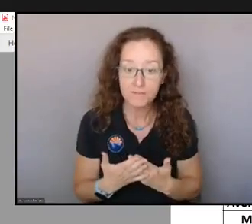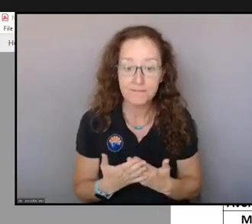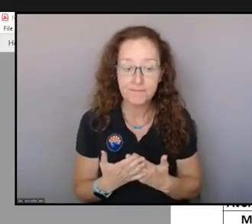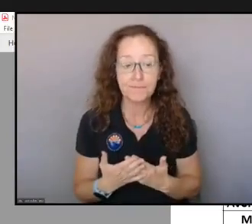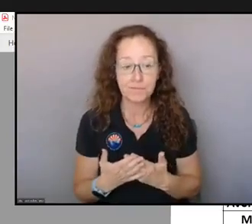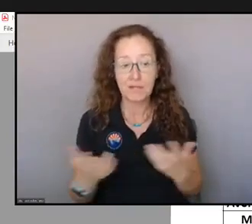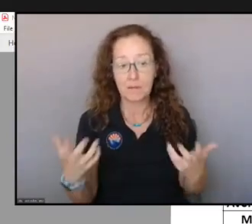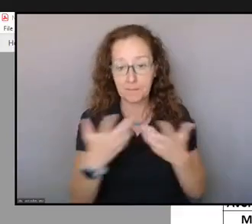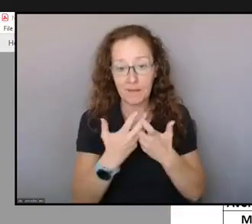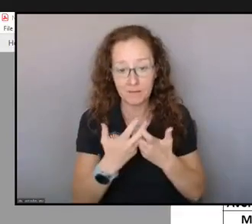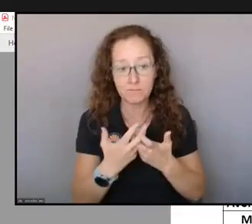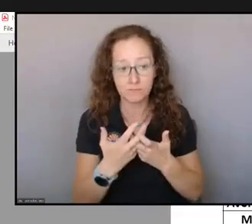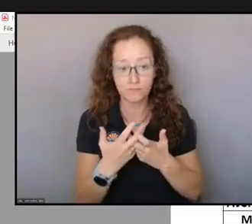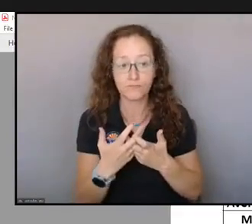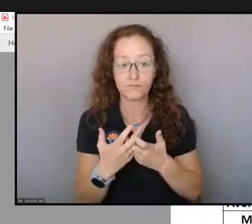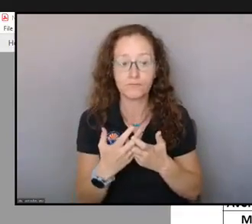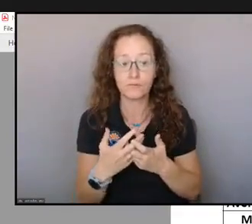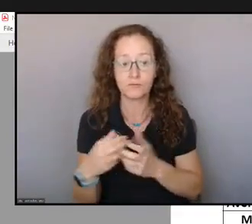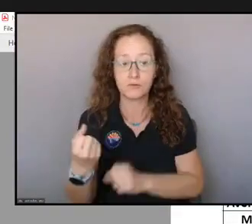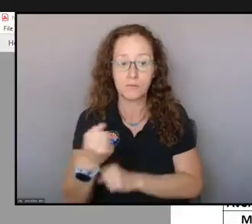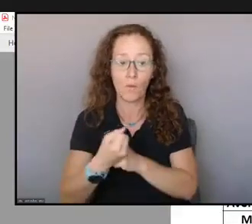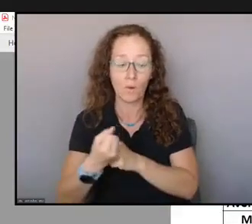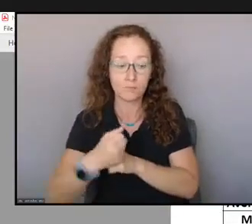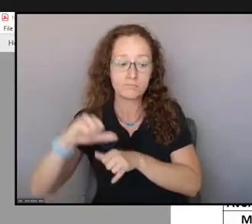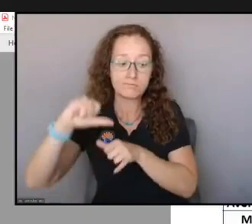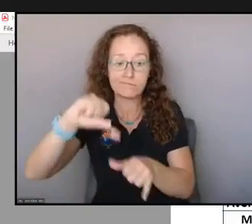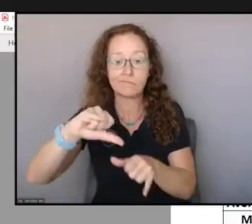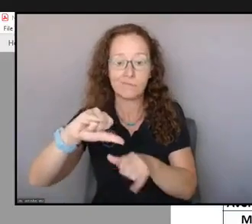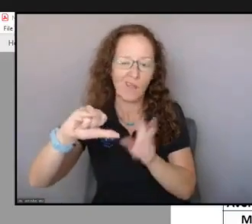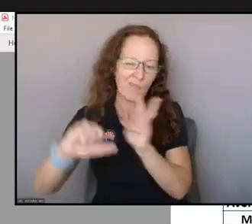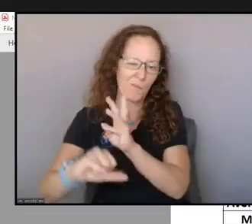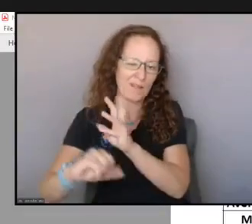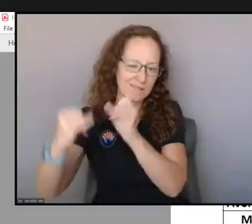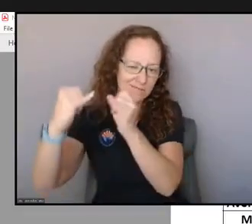IT WILL BE FAVORABLE FOR MOST ALL THE WESTERN SIDES OF THE FIRE, WHICH IS MOSTLY OPEN LINE.